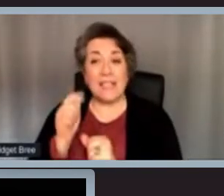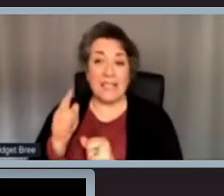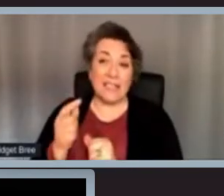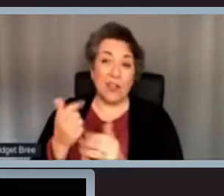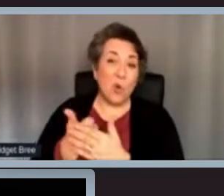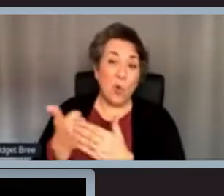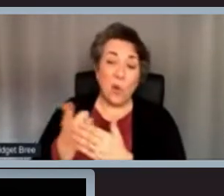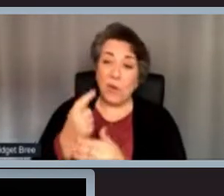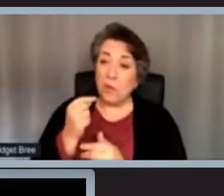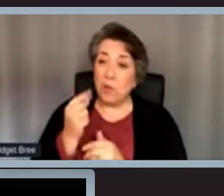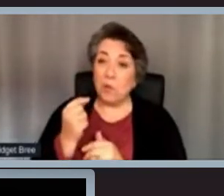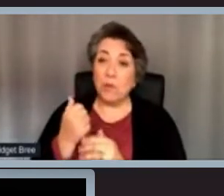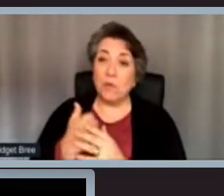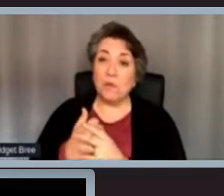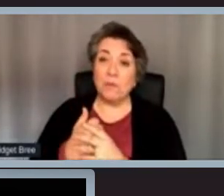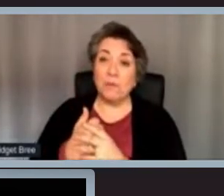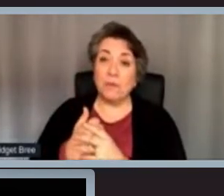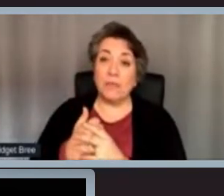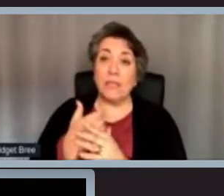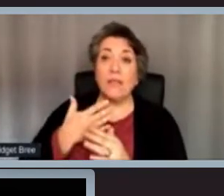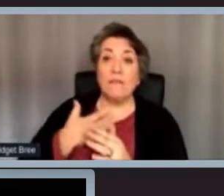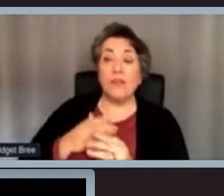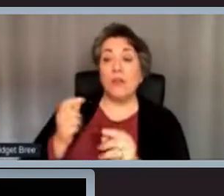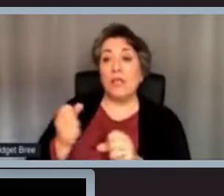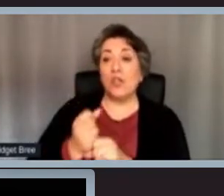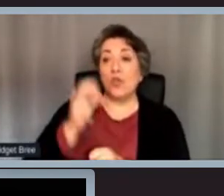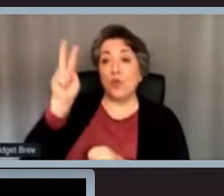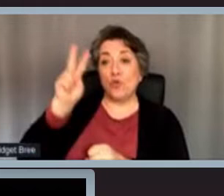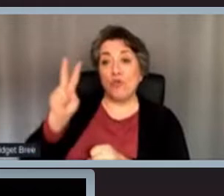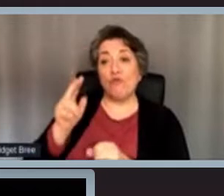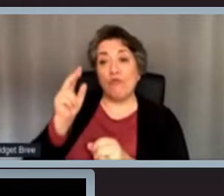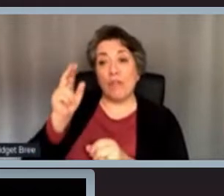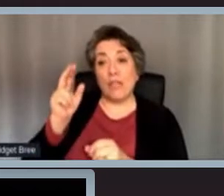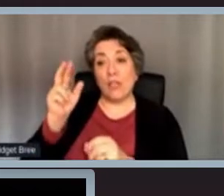If you need to do some screen reader testing yourself and aren’t sure how to start, Canaxxes